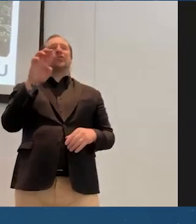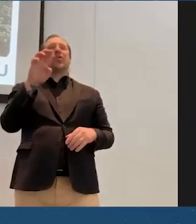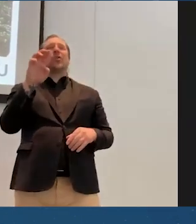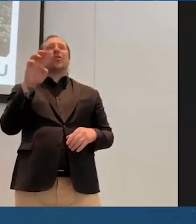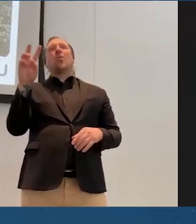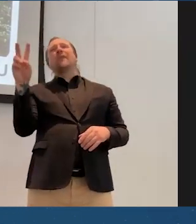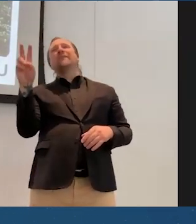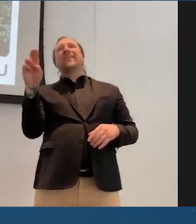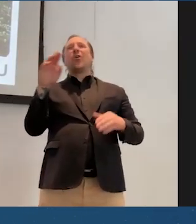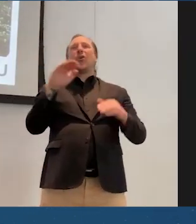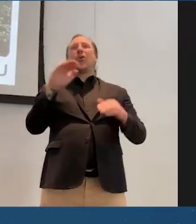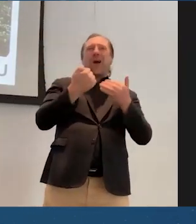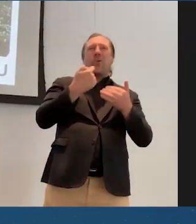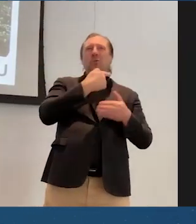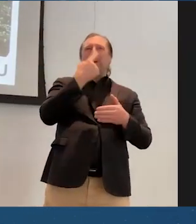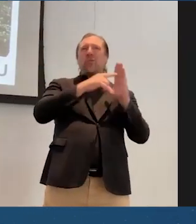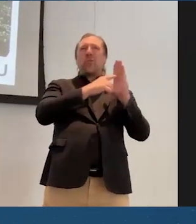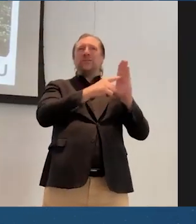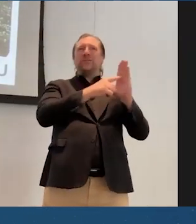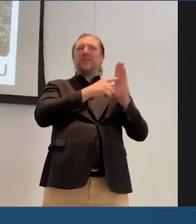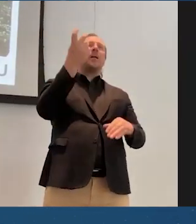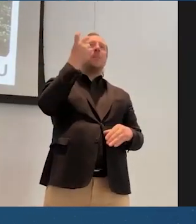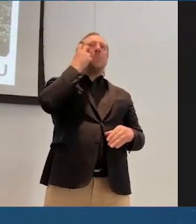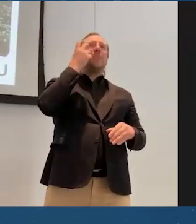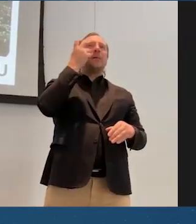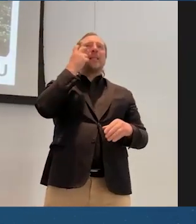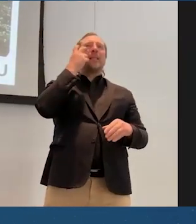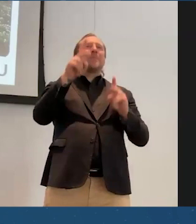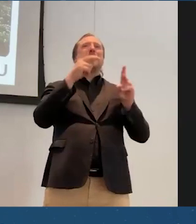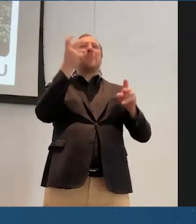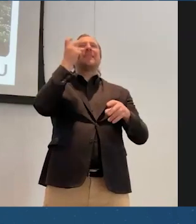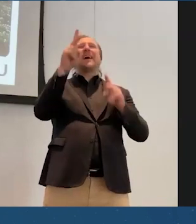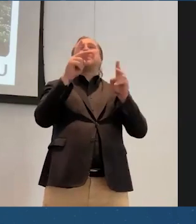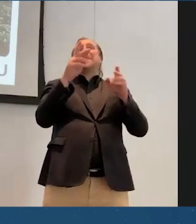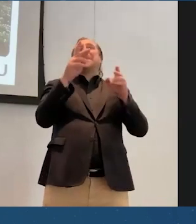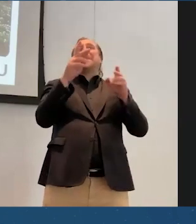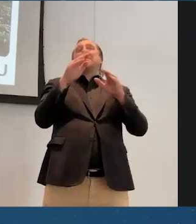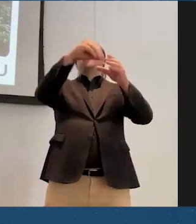How do we get, for example, blind people involved in the co-design process if they don't really